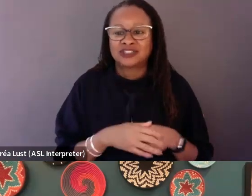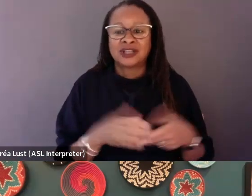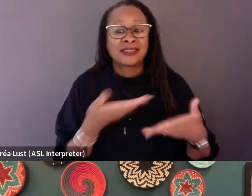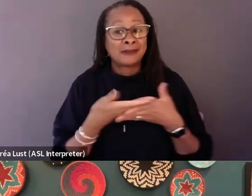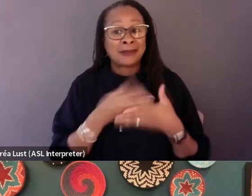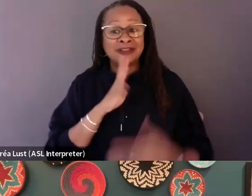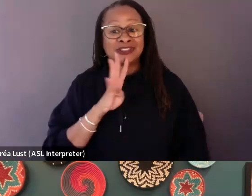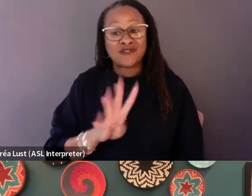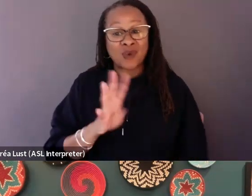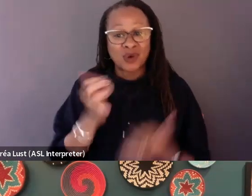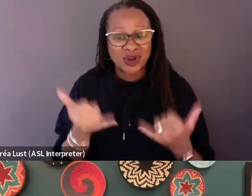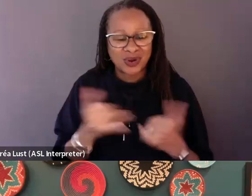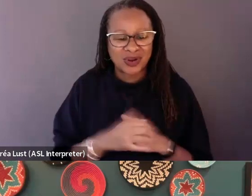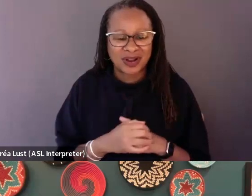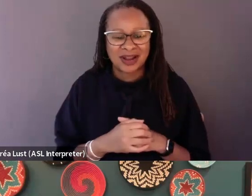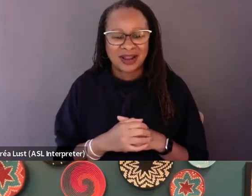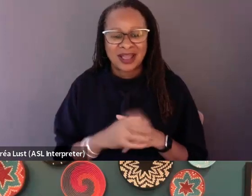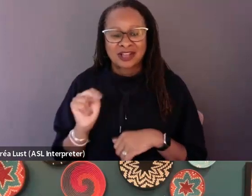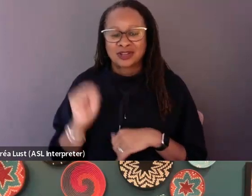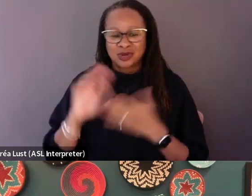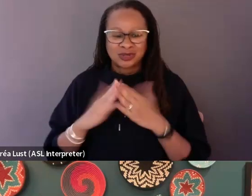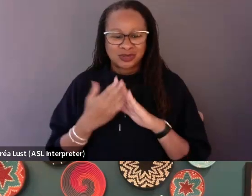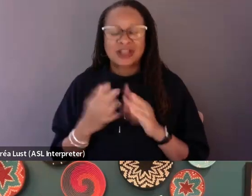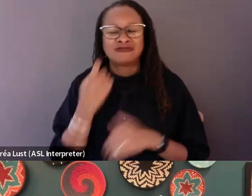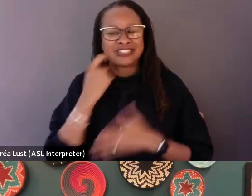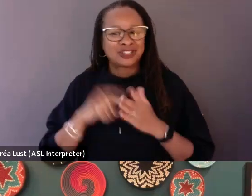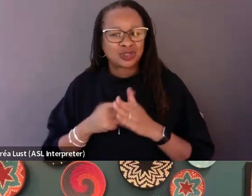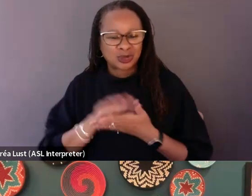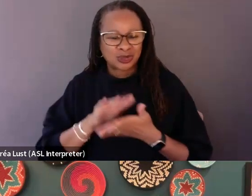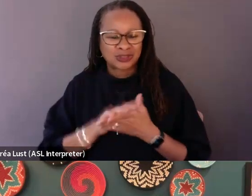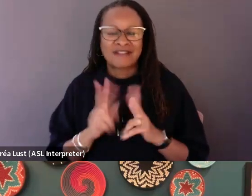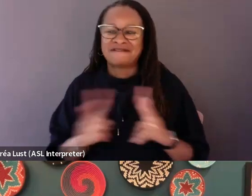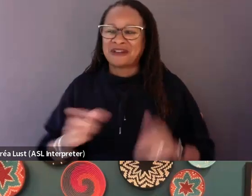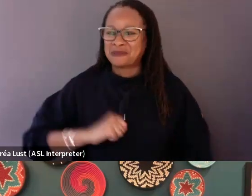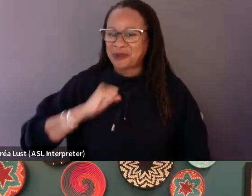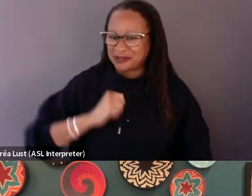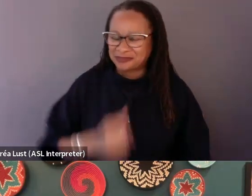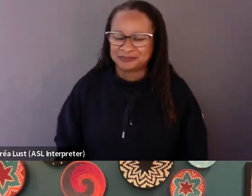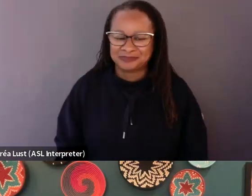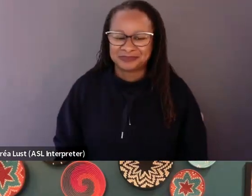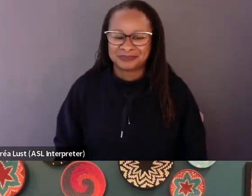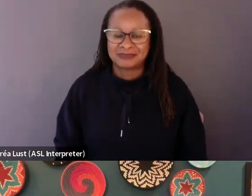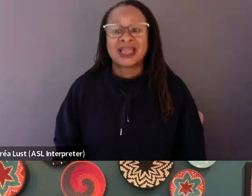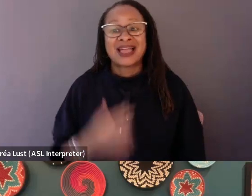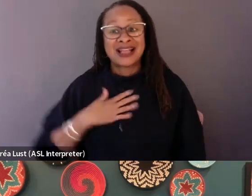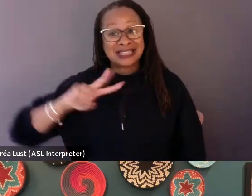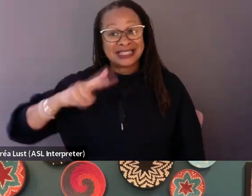He was in nursery and he's just started school, so I'm super proud. He is had another baby who's named after me